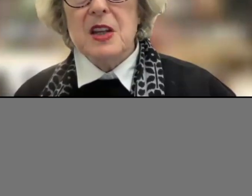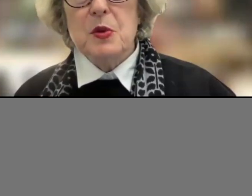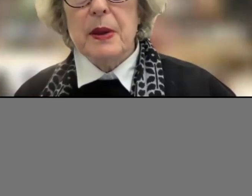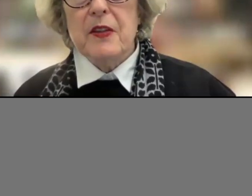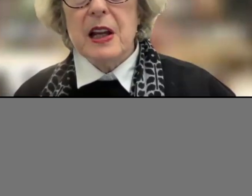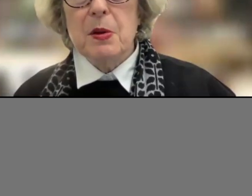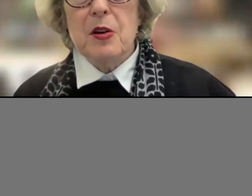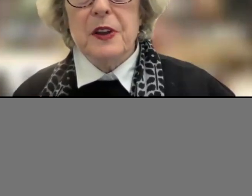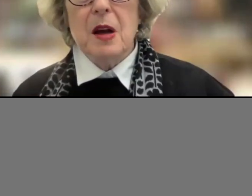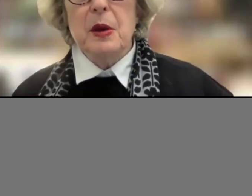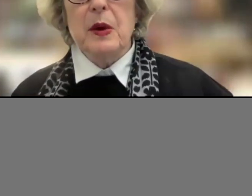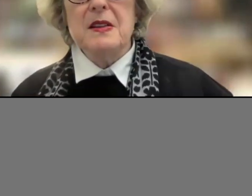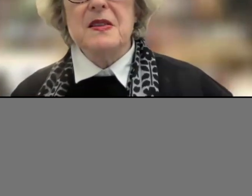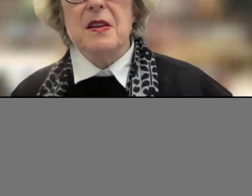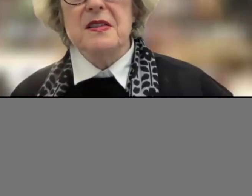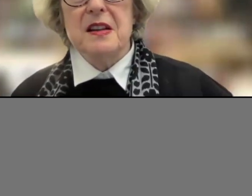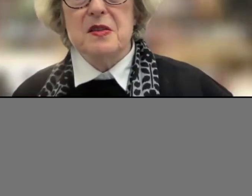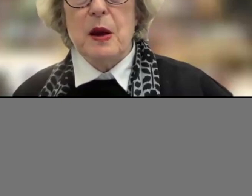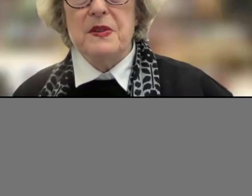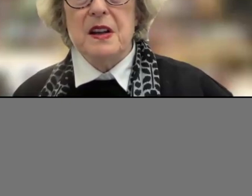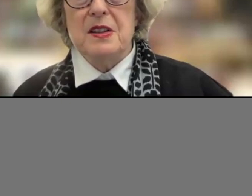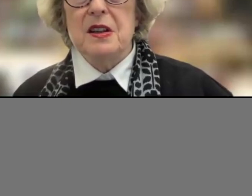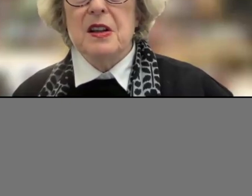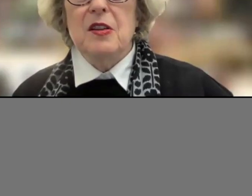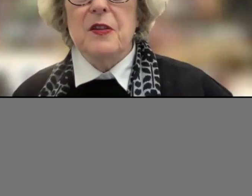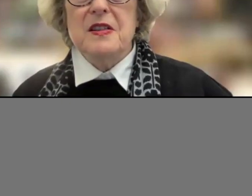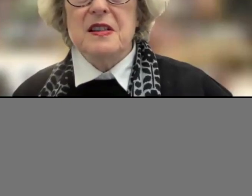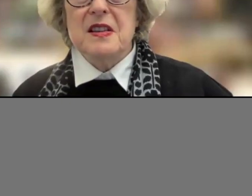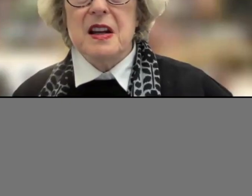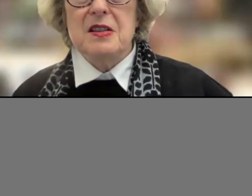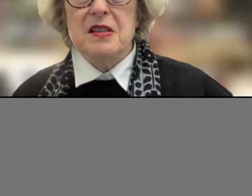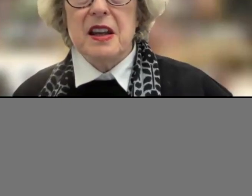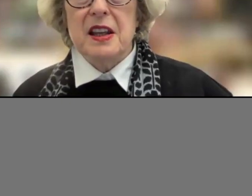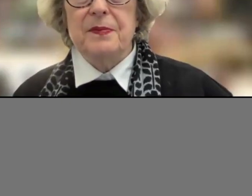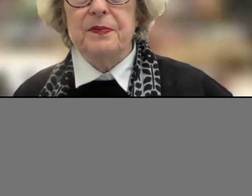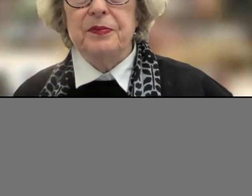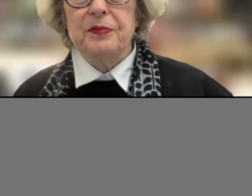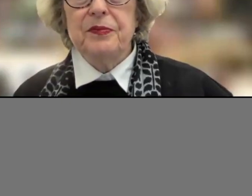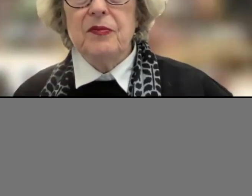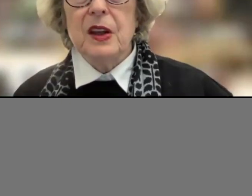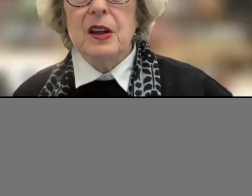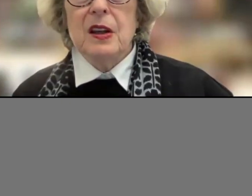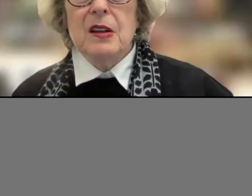it will be available over the coming weeks on the Centre’s website - universaldesign.ie